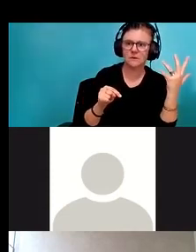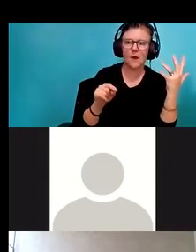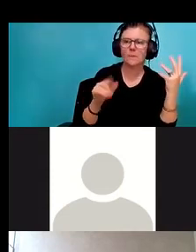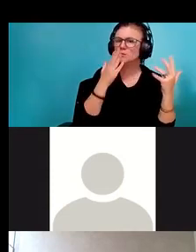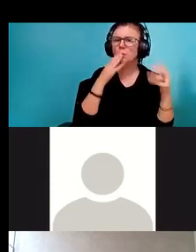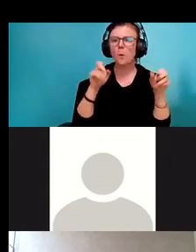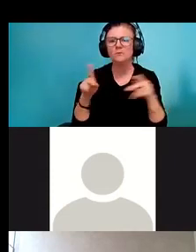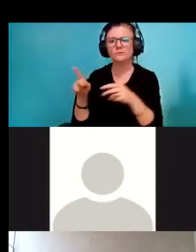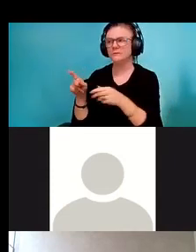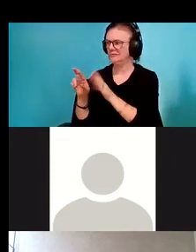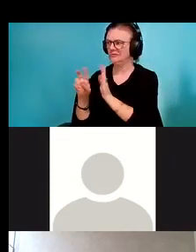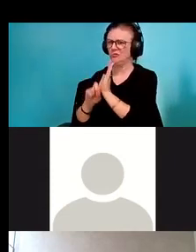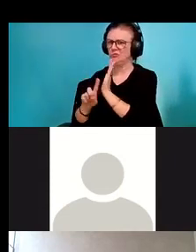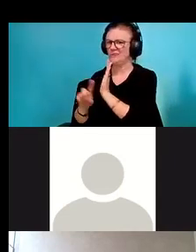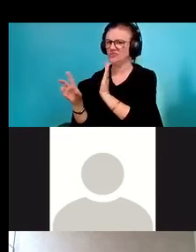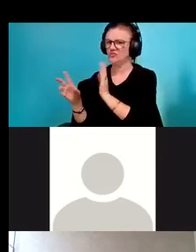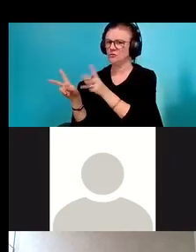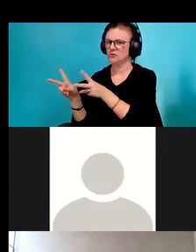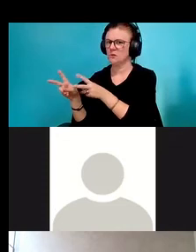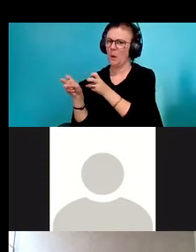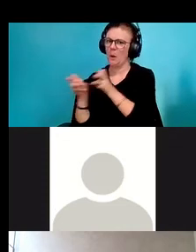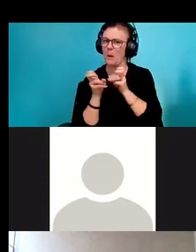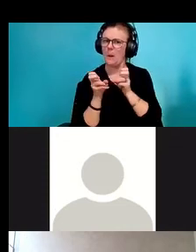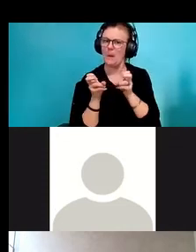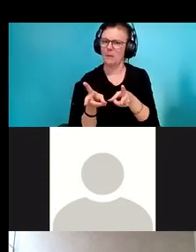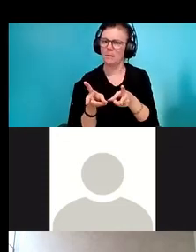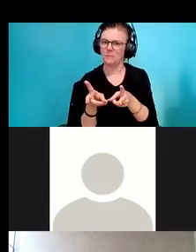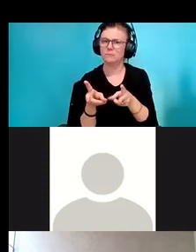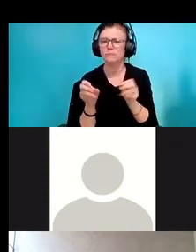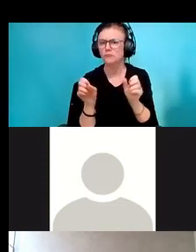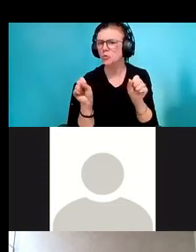that you could pull in research in the field, or even